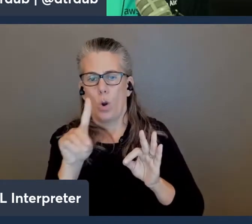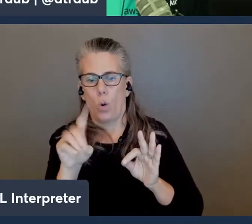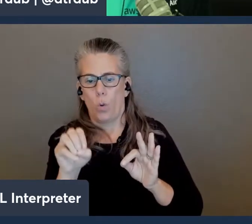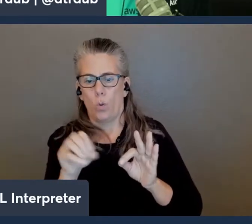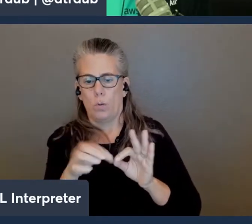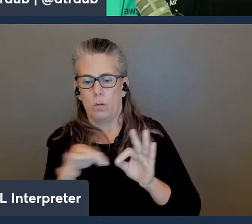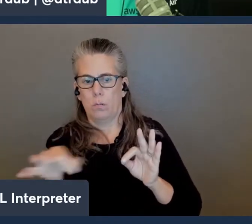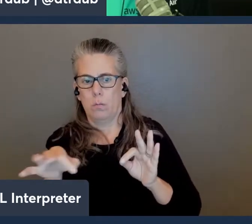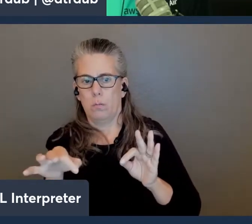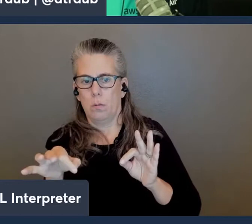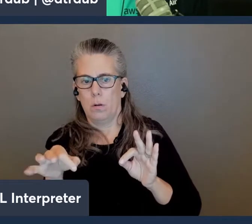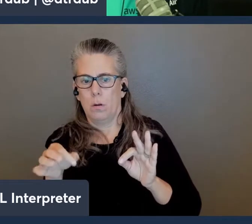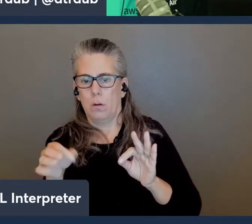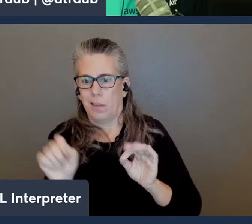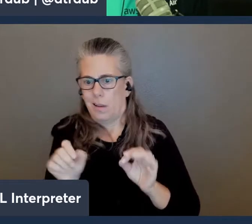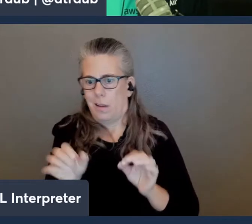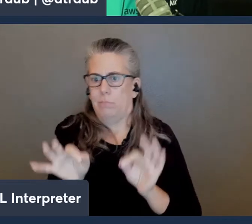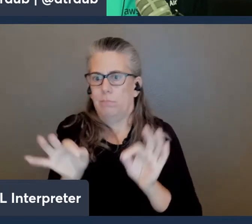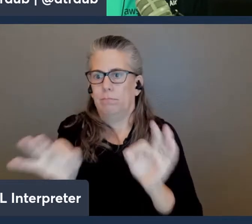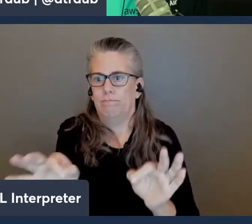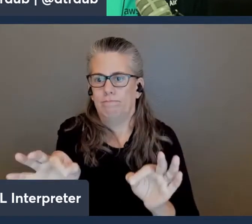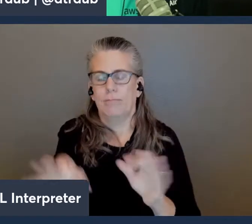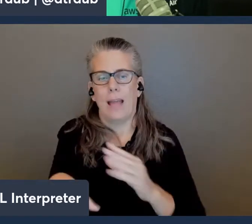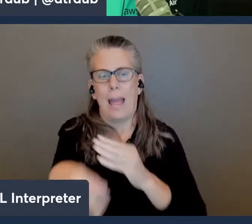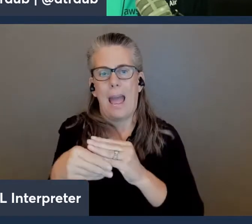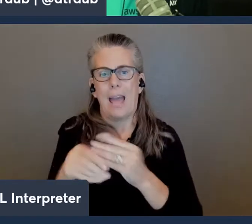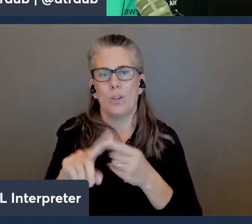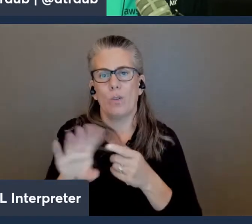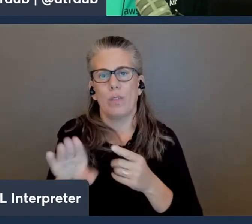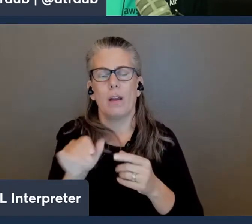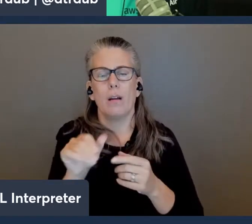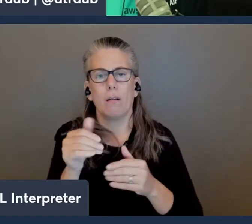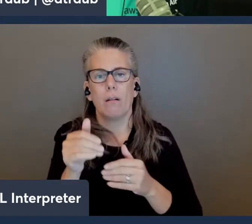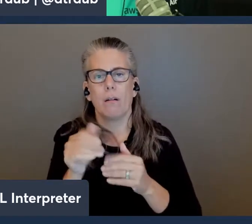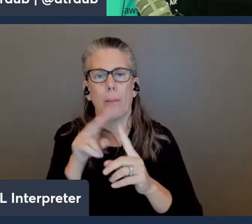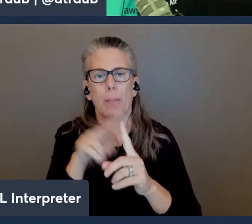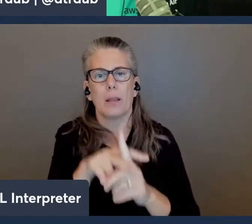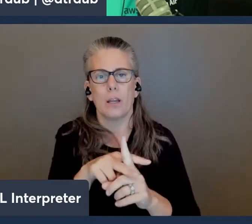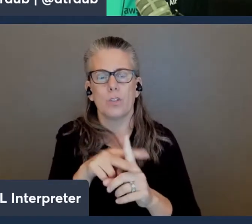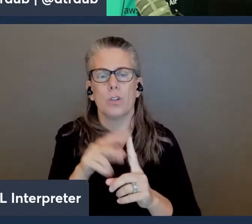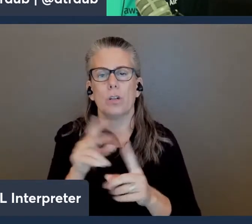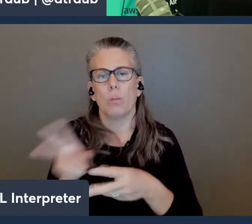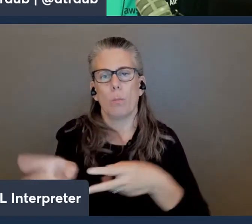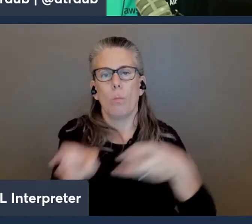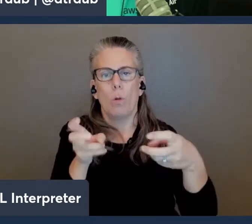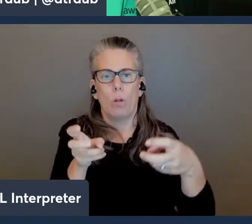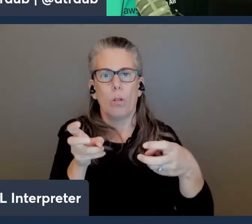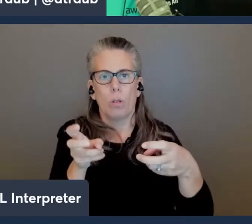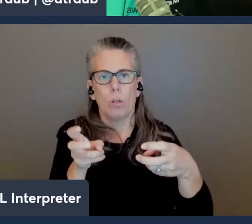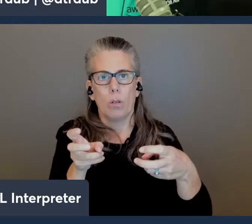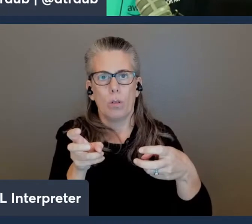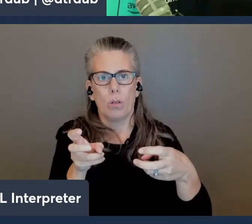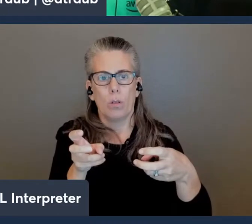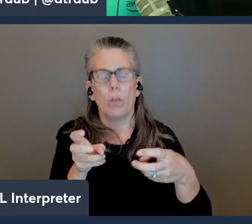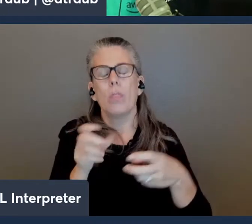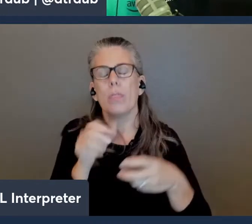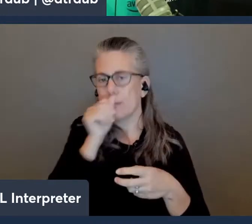just add directly to their application that will use the AWS SDK to pull that secret from Secrets Manager.